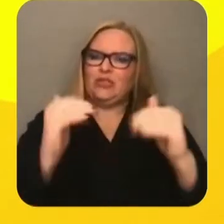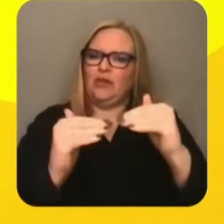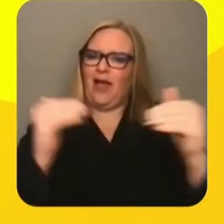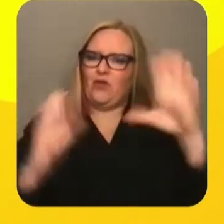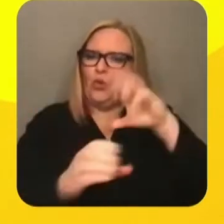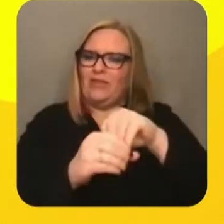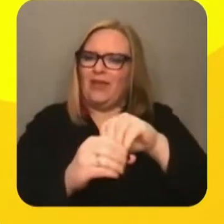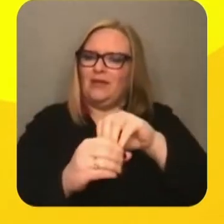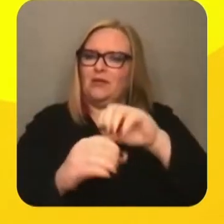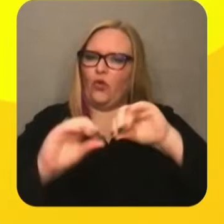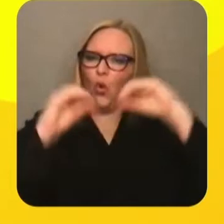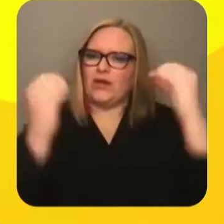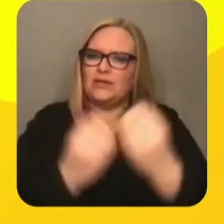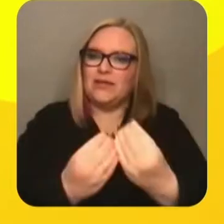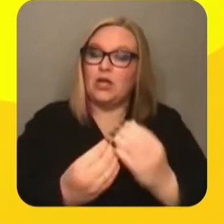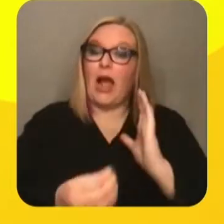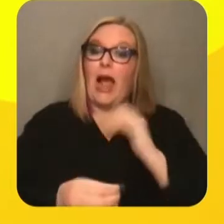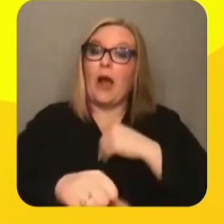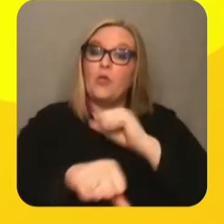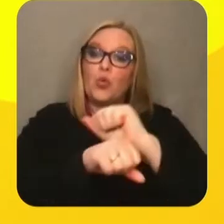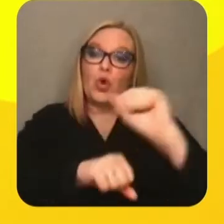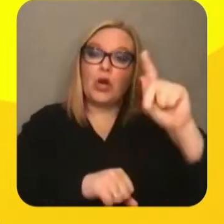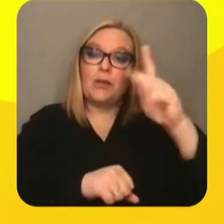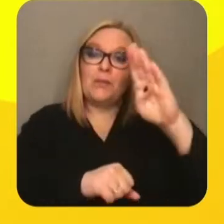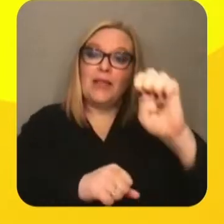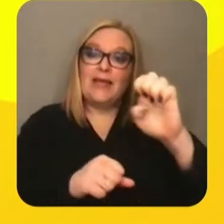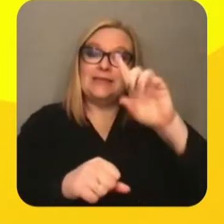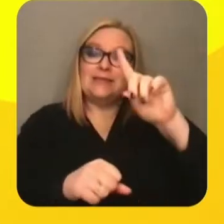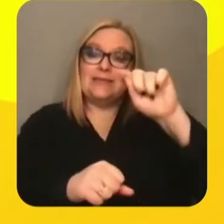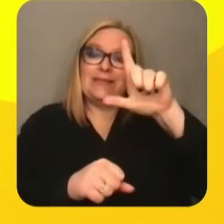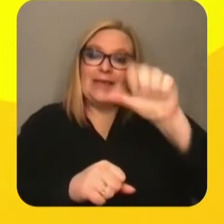Our workplace data is where I've been able to get the sentiment of